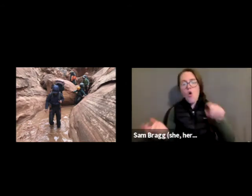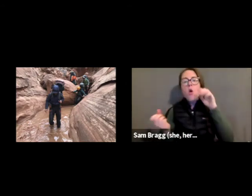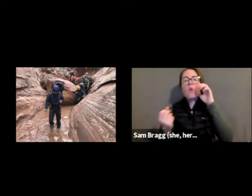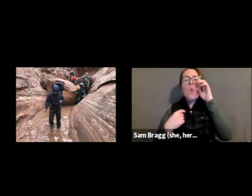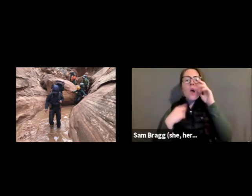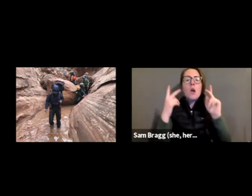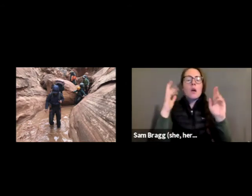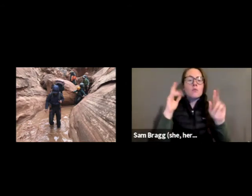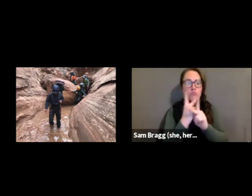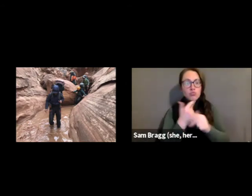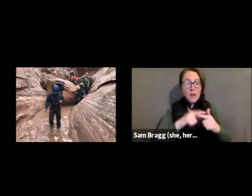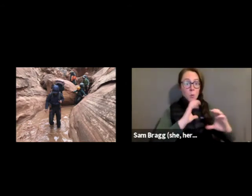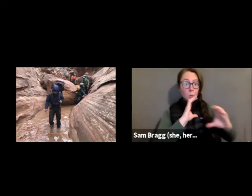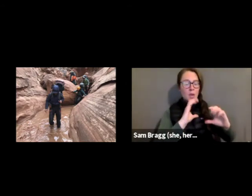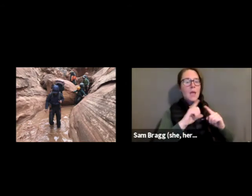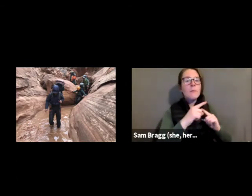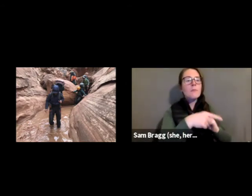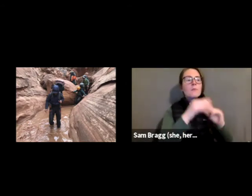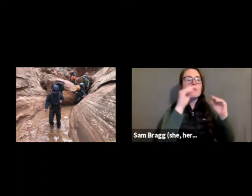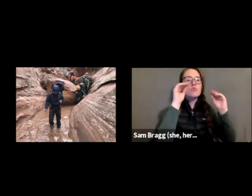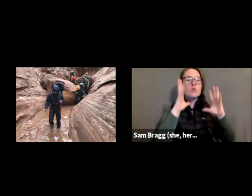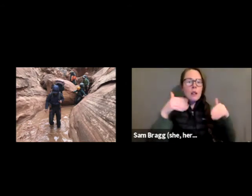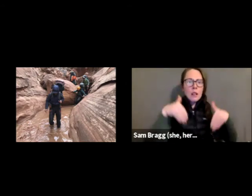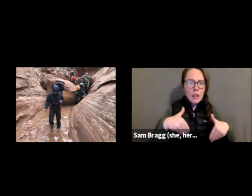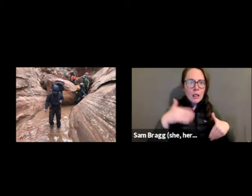ready like where i could move and it would be safe without falling and we're trying to figure